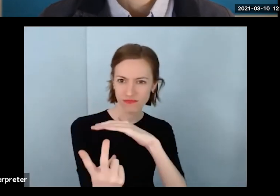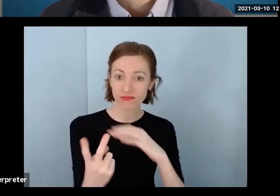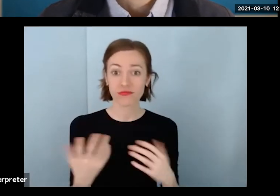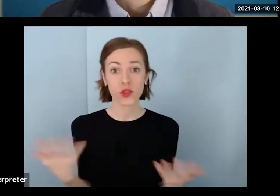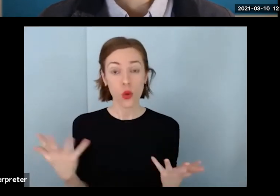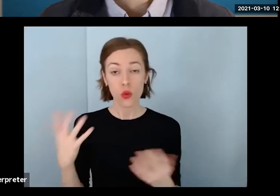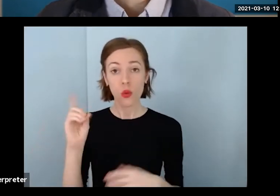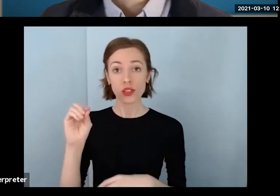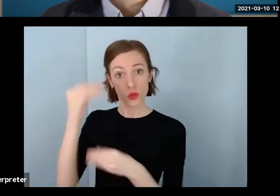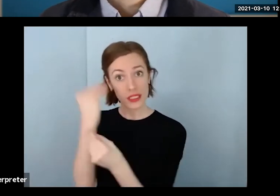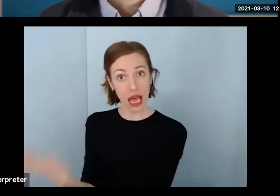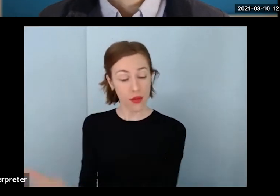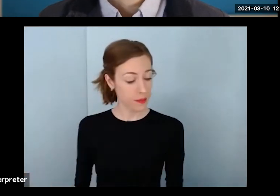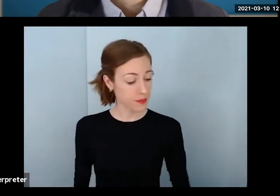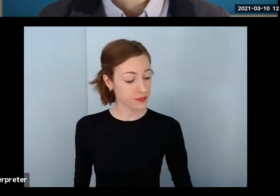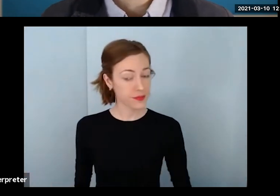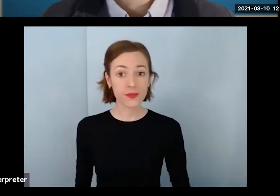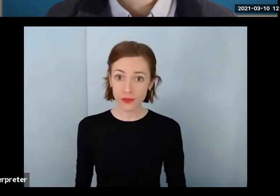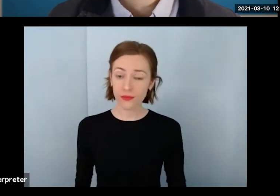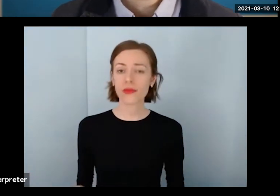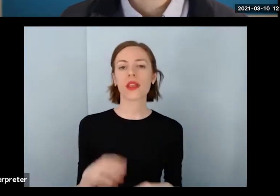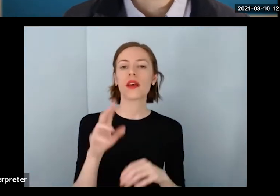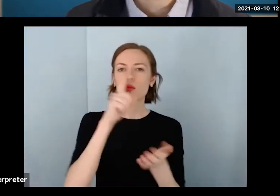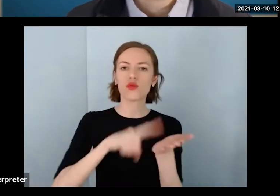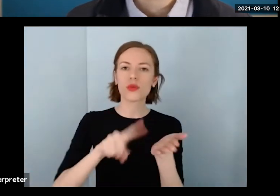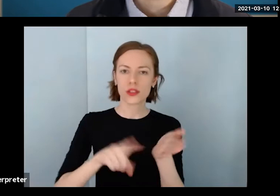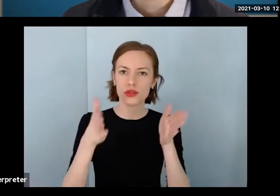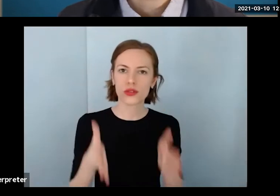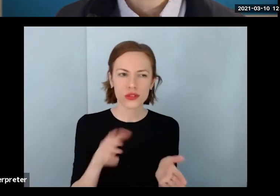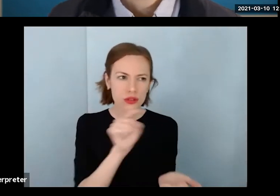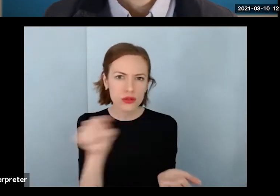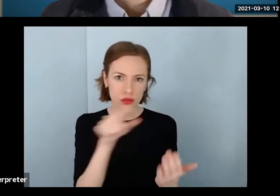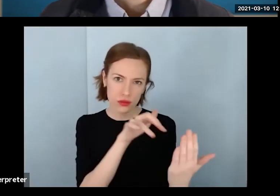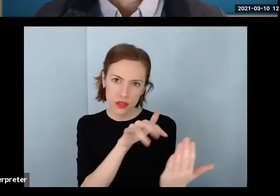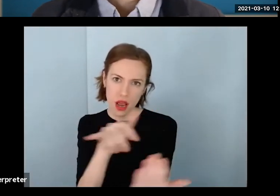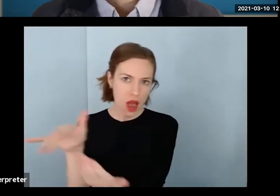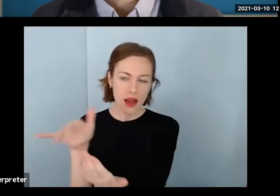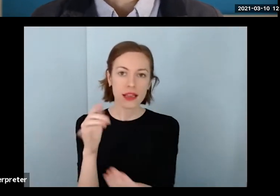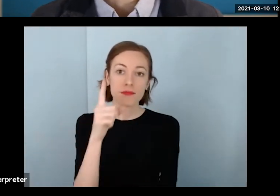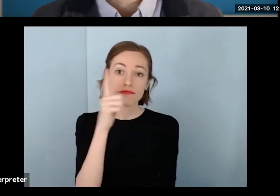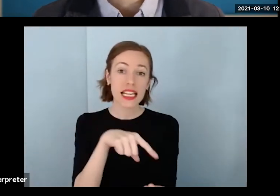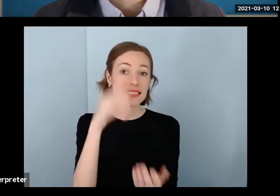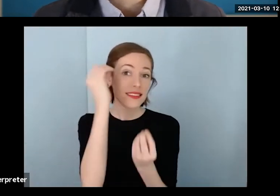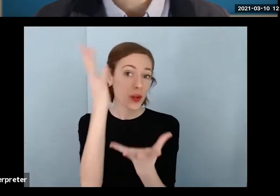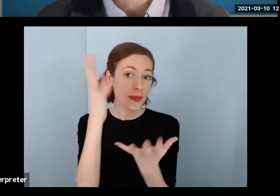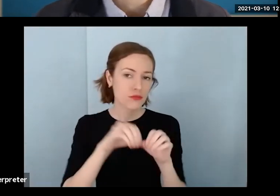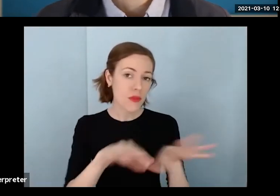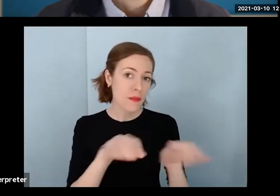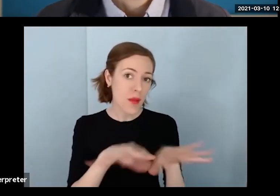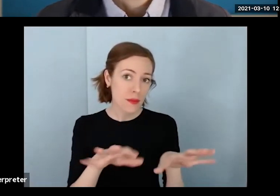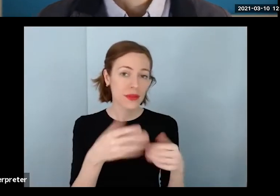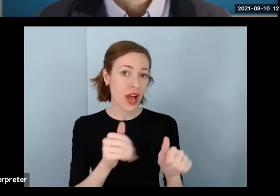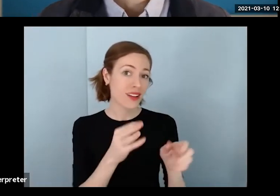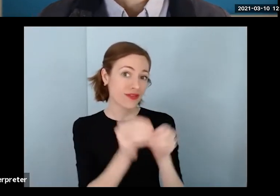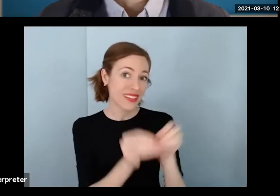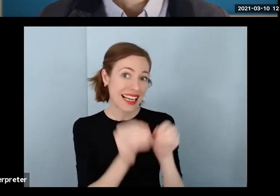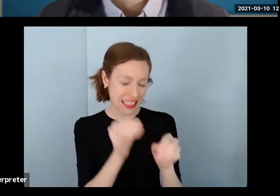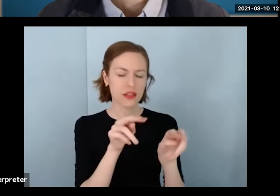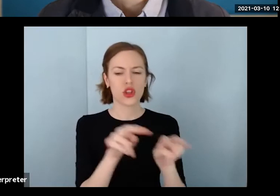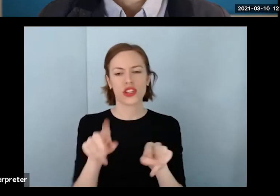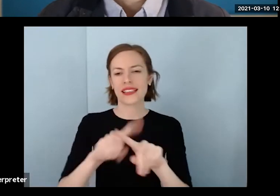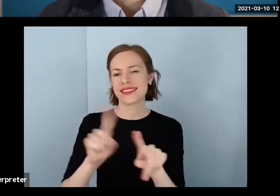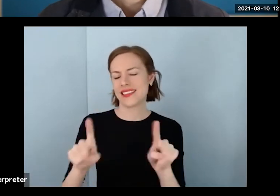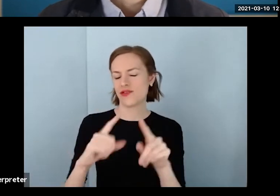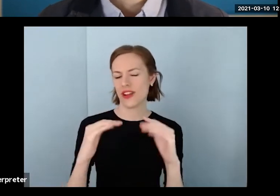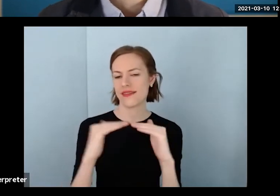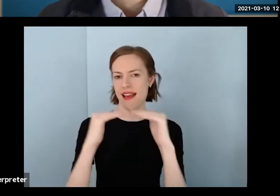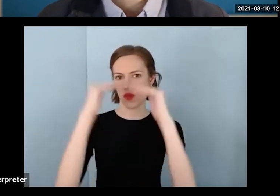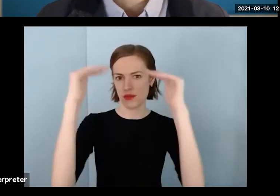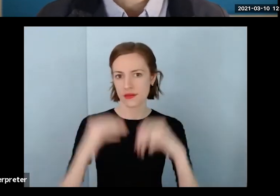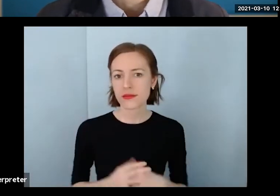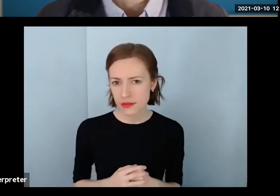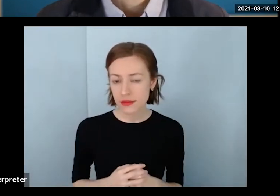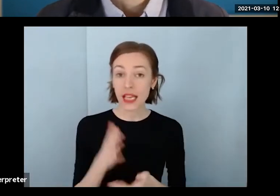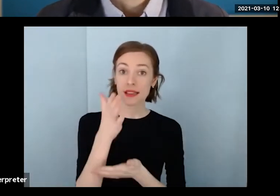Scholars, who've studied misinformation by trying to correct it have looked at several different kinds of levels. Some of looked at how people develop and change their beliefs.